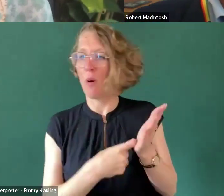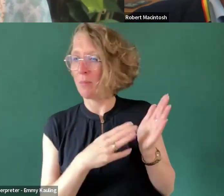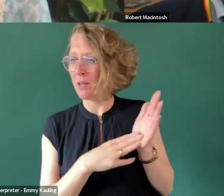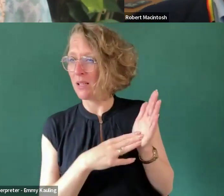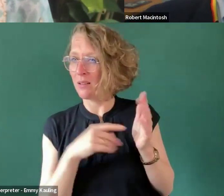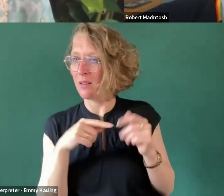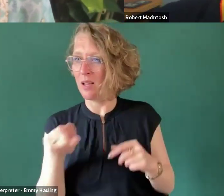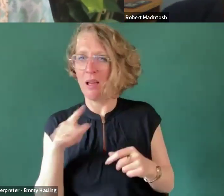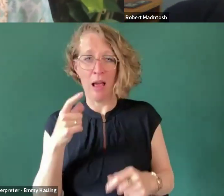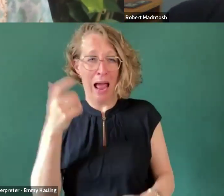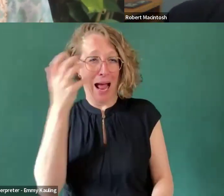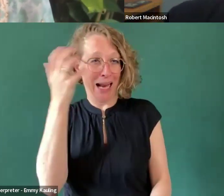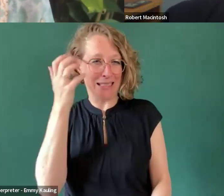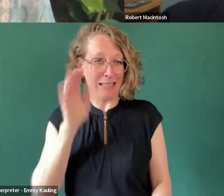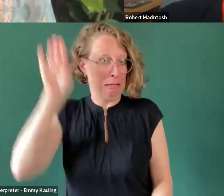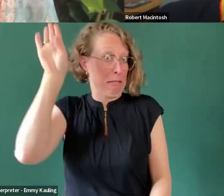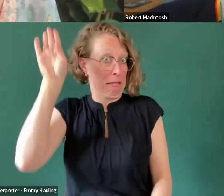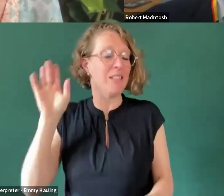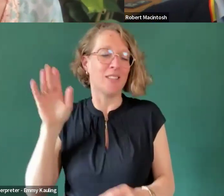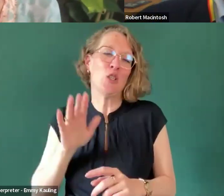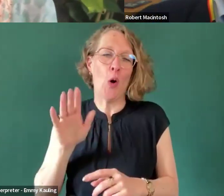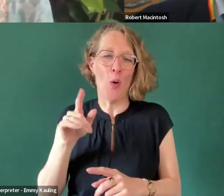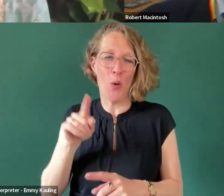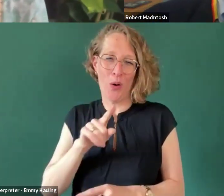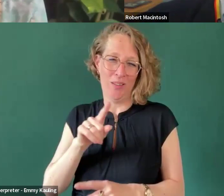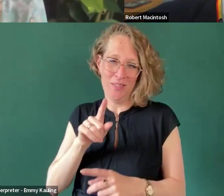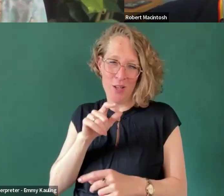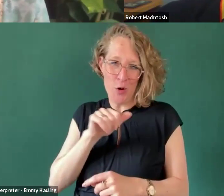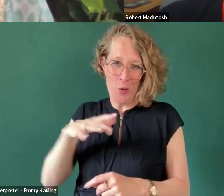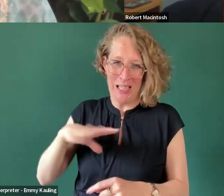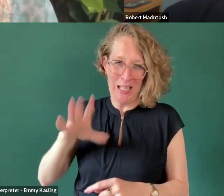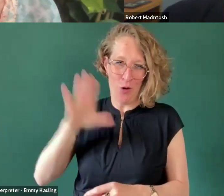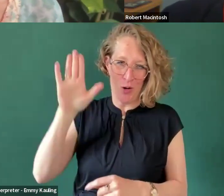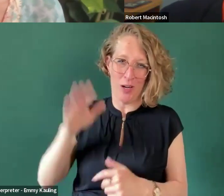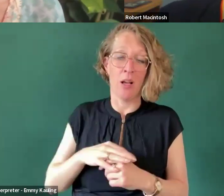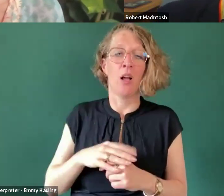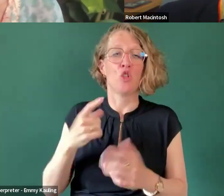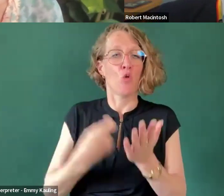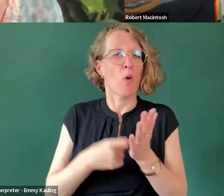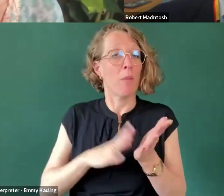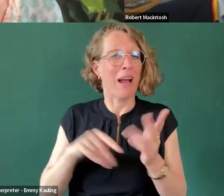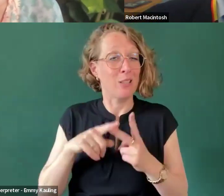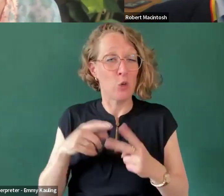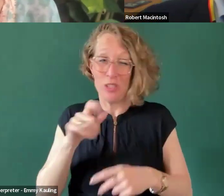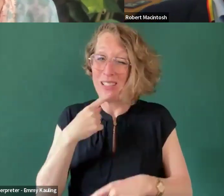it by accident. So sorry for triggering that Liz. I'll just offer my closing plea and call